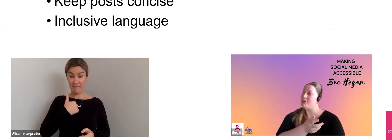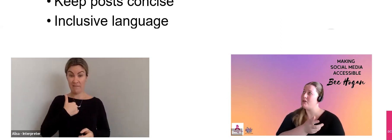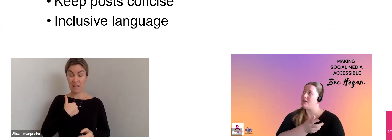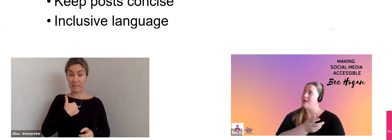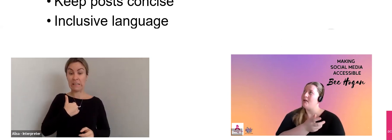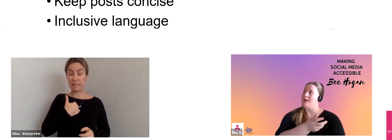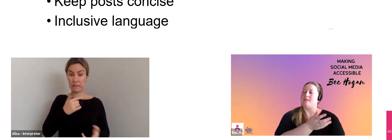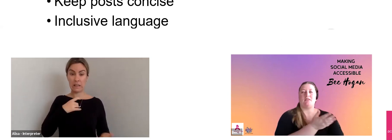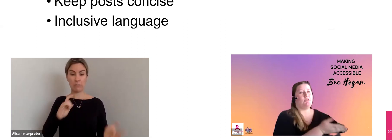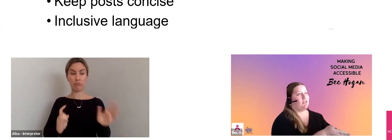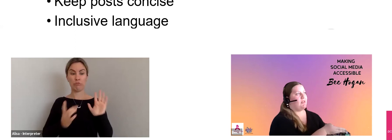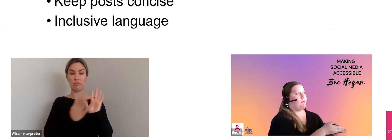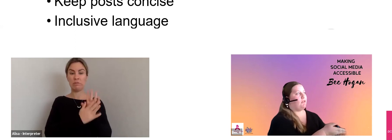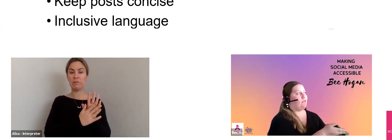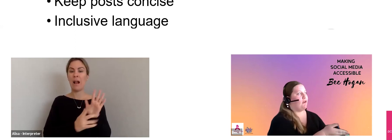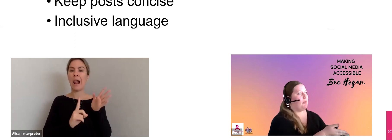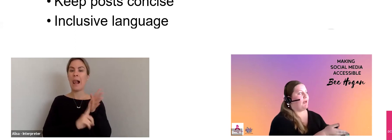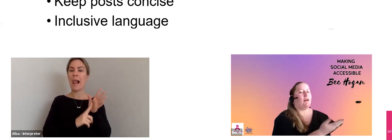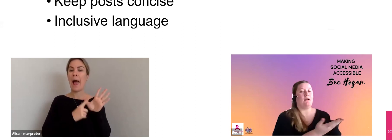And someone jumped down the throat about it.